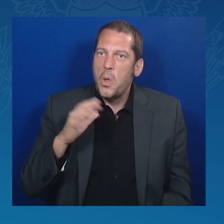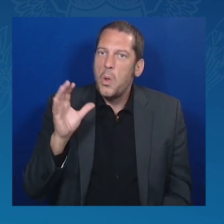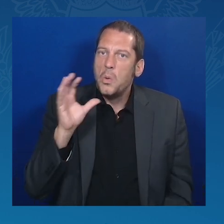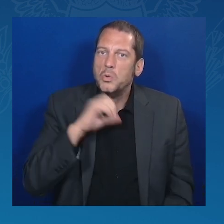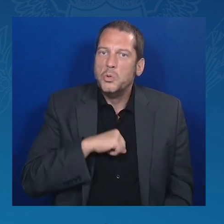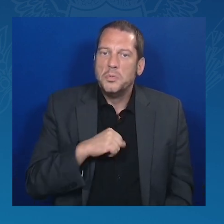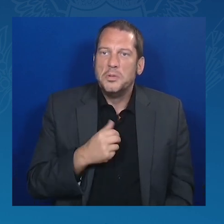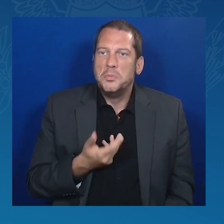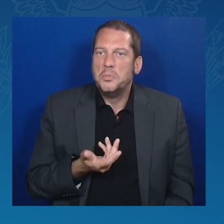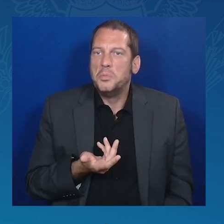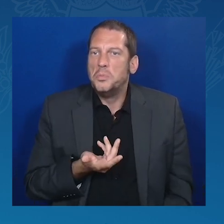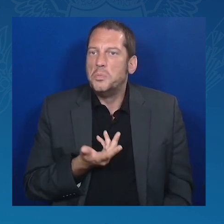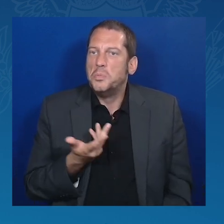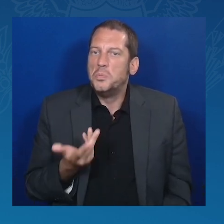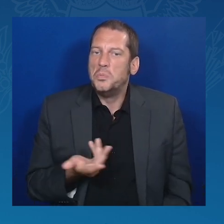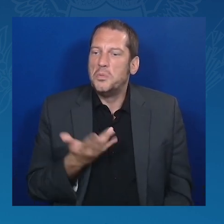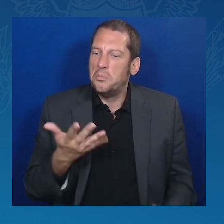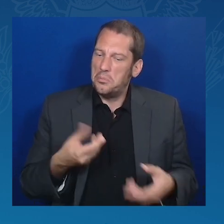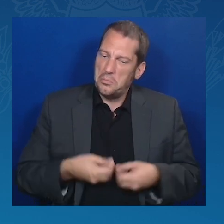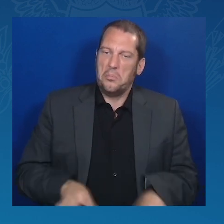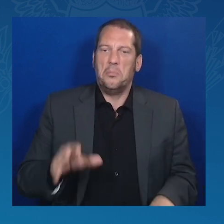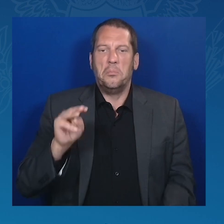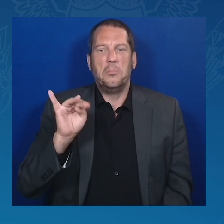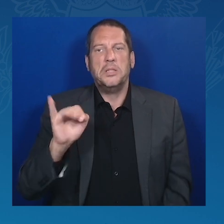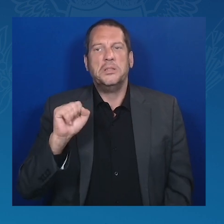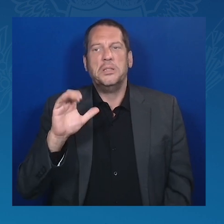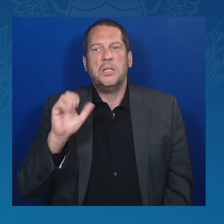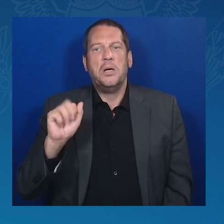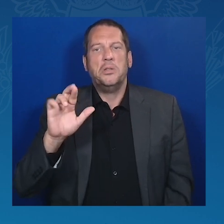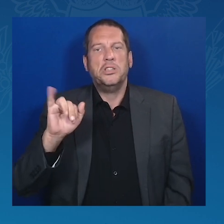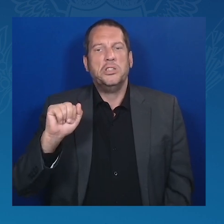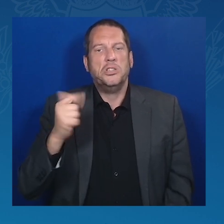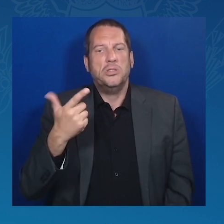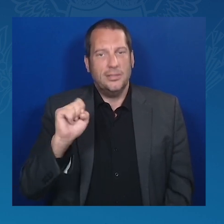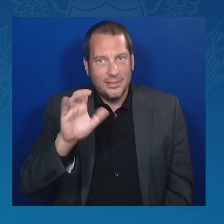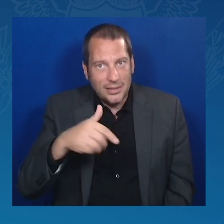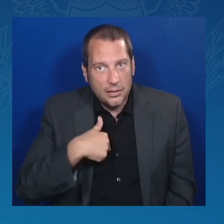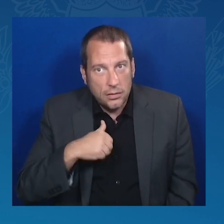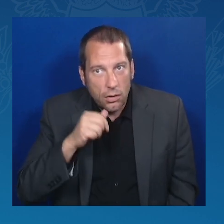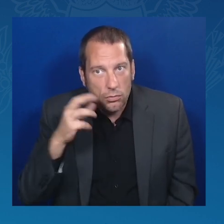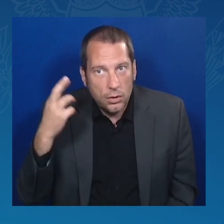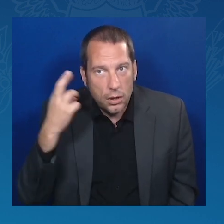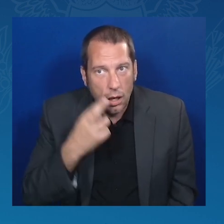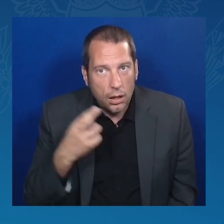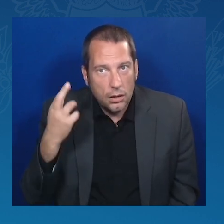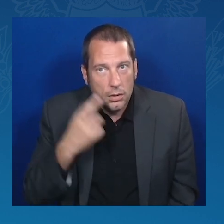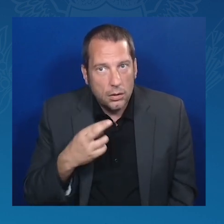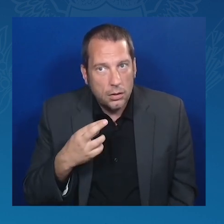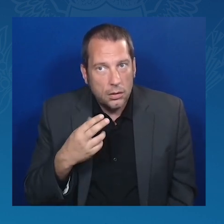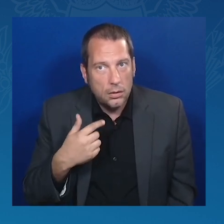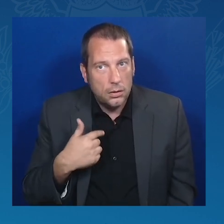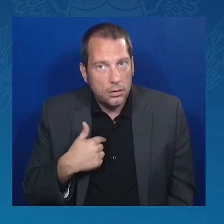that I didn't know it was happening to my own body. But I think that word is so scary to people. It's so taboo to talk about.